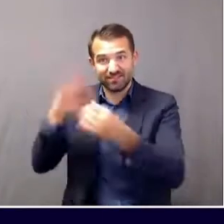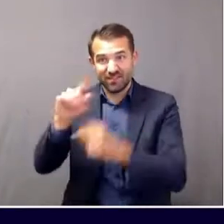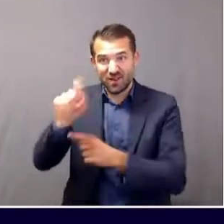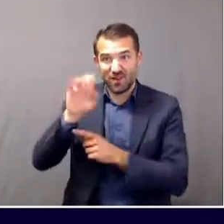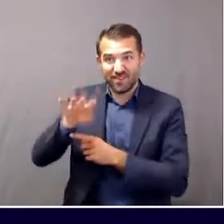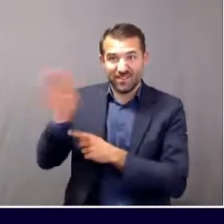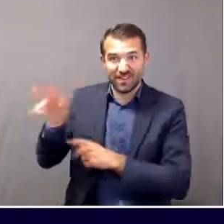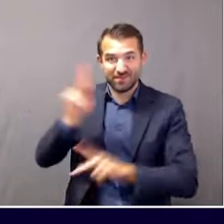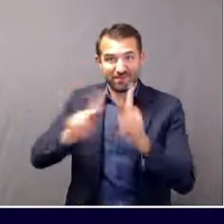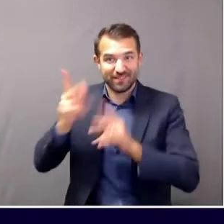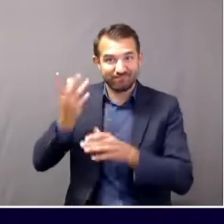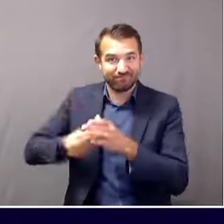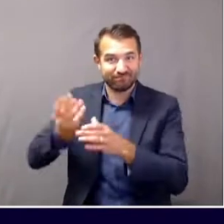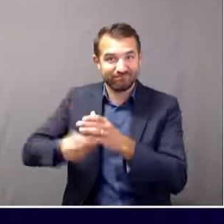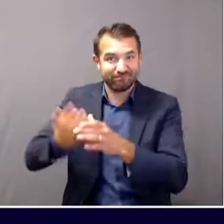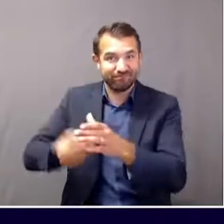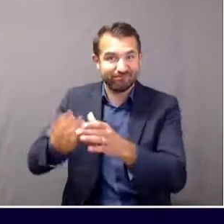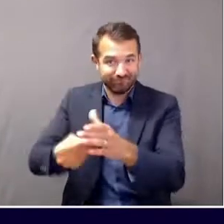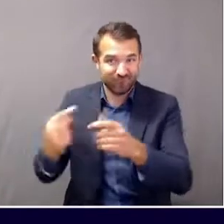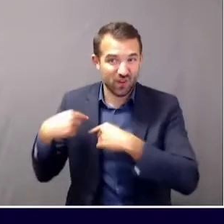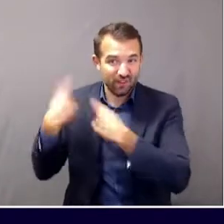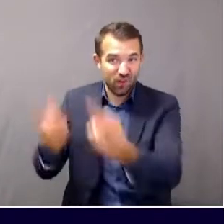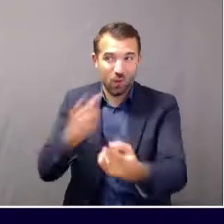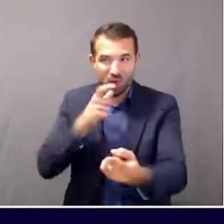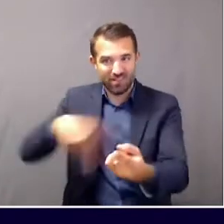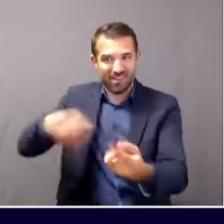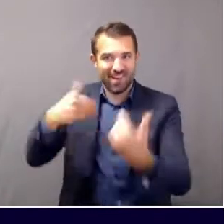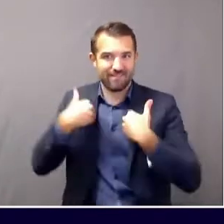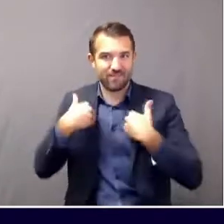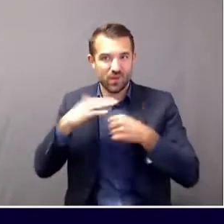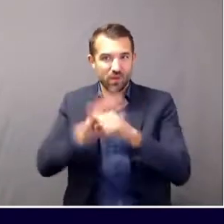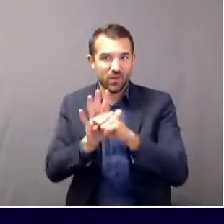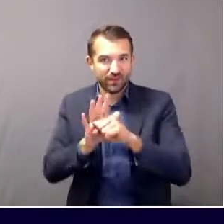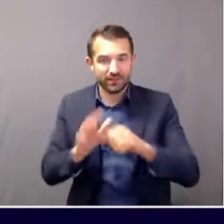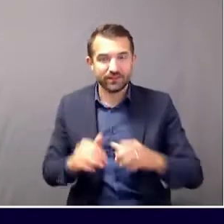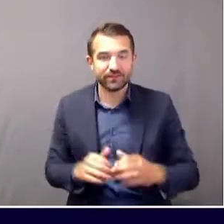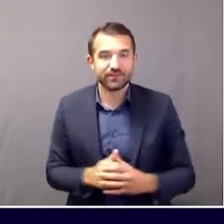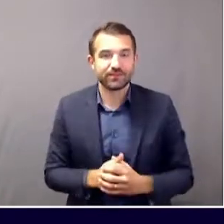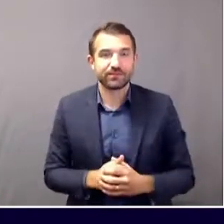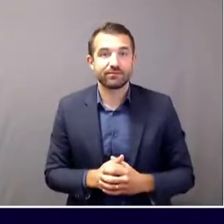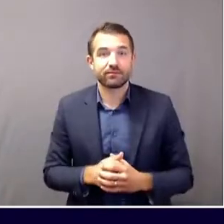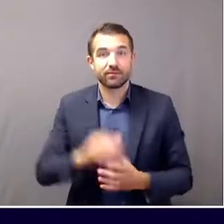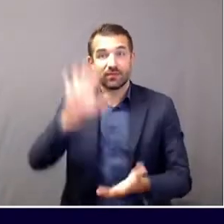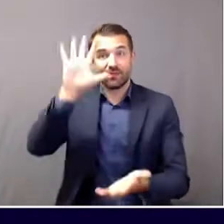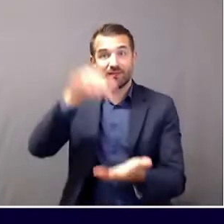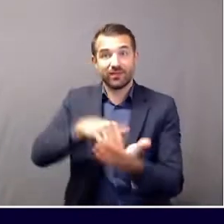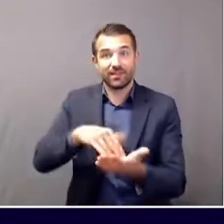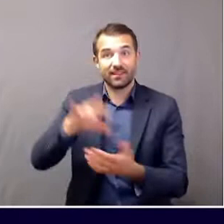with covert nineteen